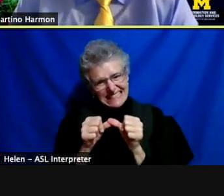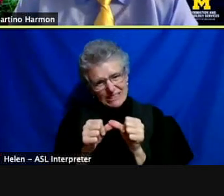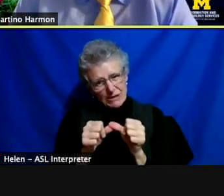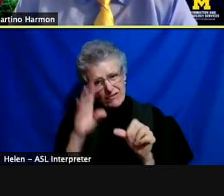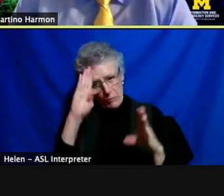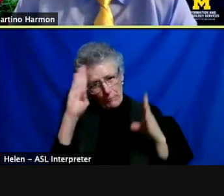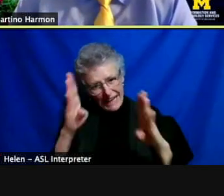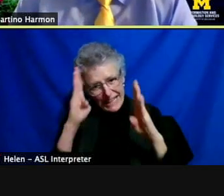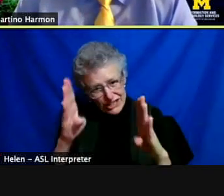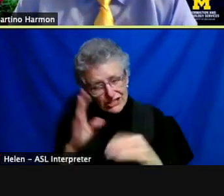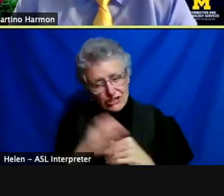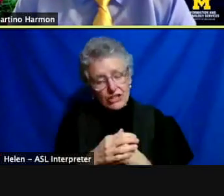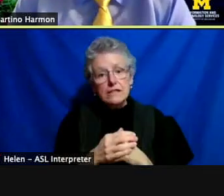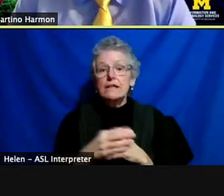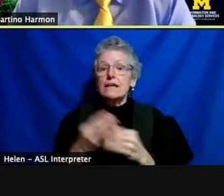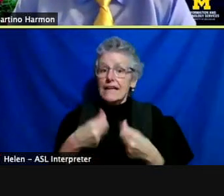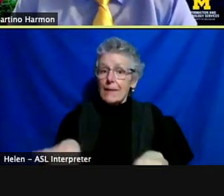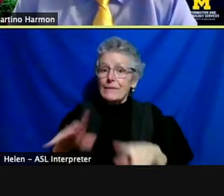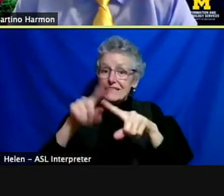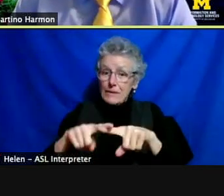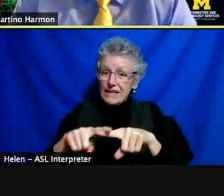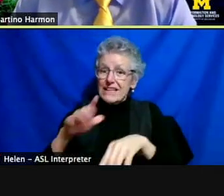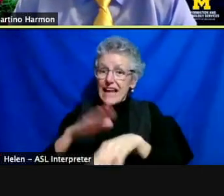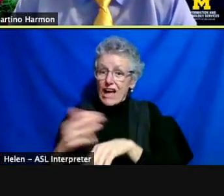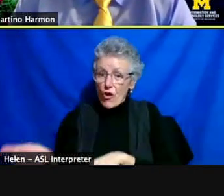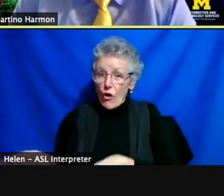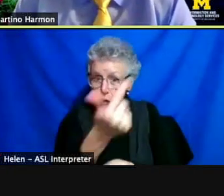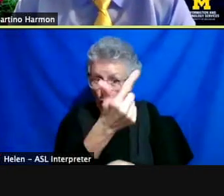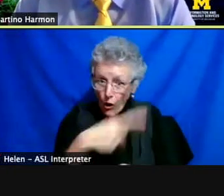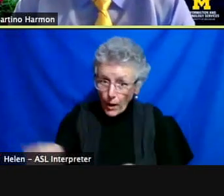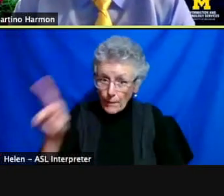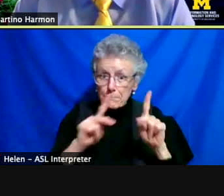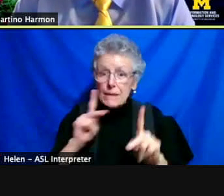Campus's counting on everyone to do our part. Thank you.